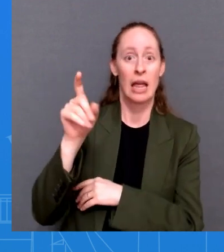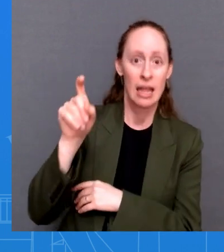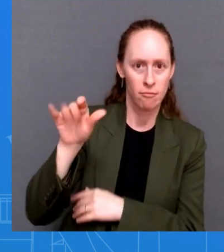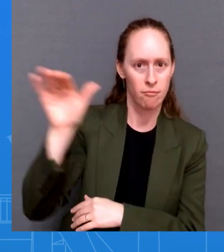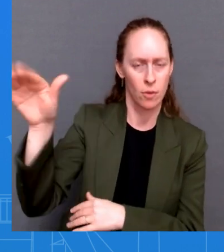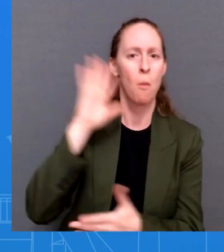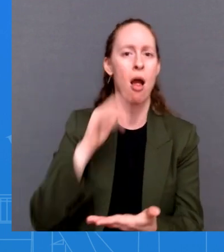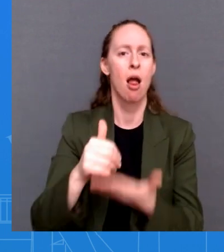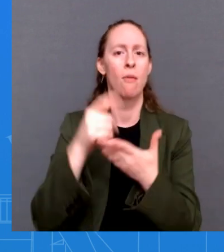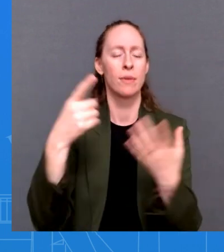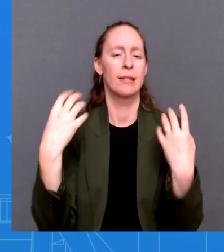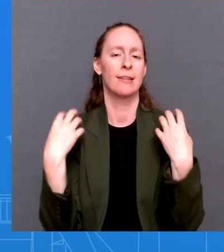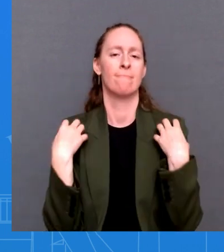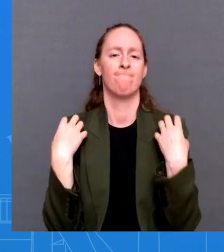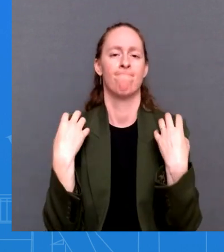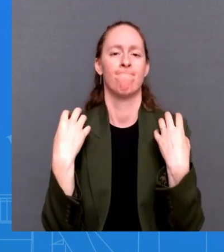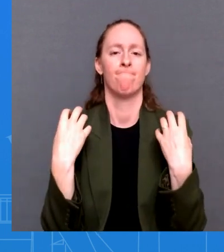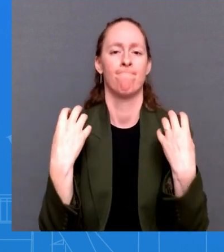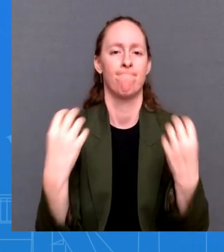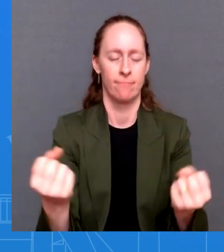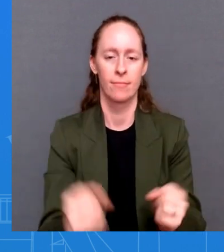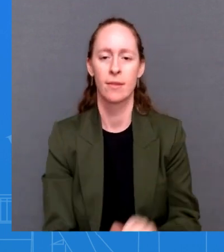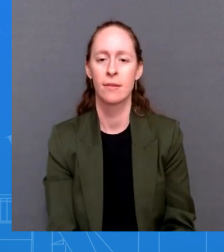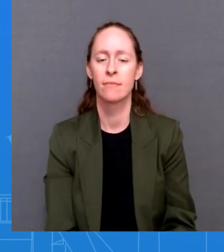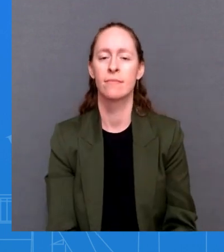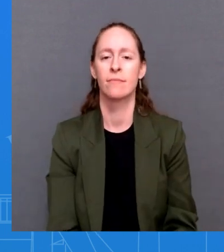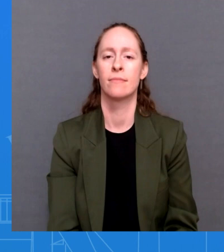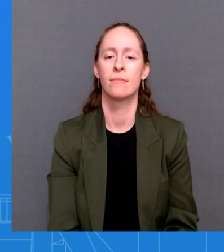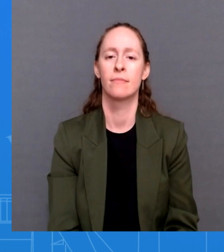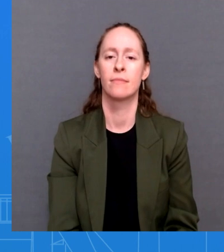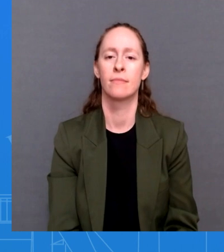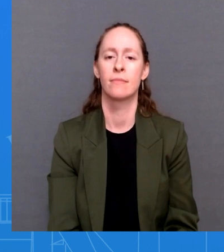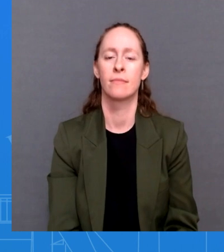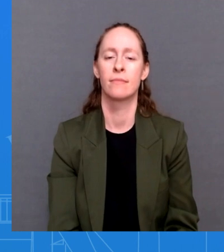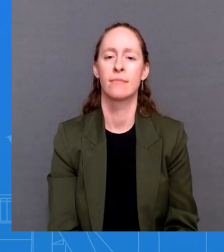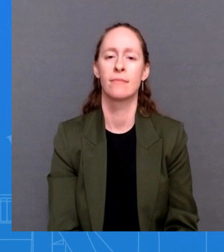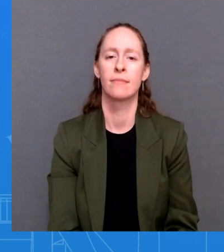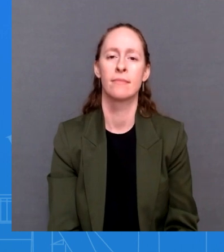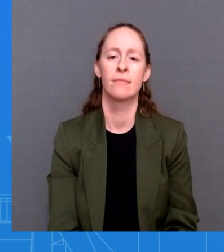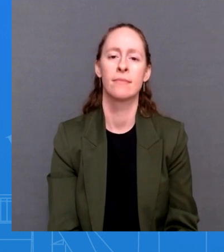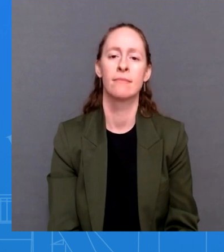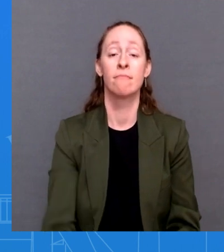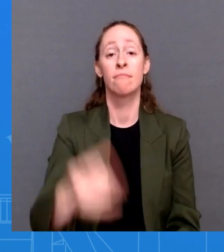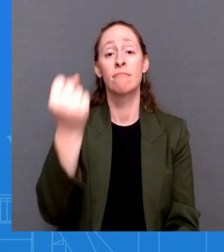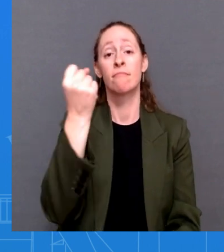as there are monkeypox cases. Jurisdictions are able to start ordering those treatment courses earlier this week.